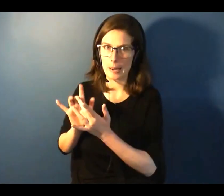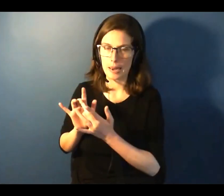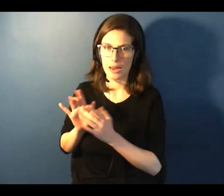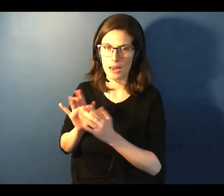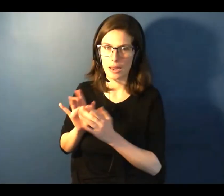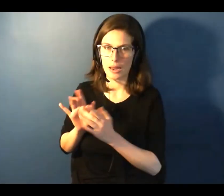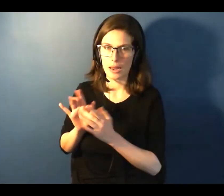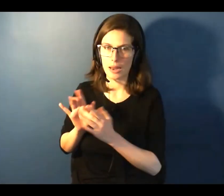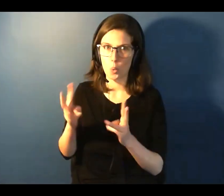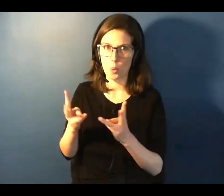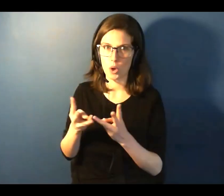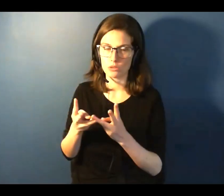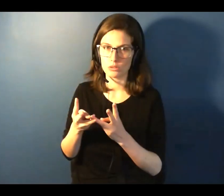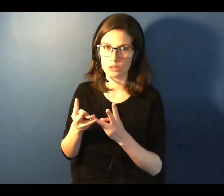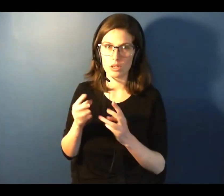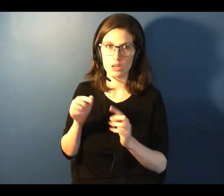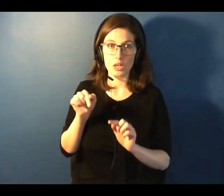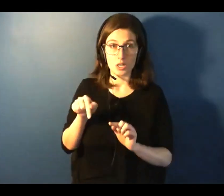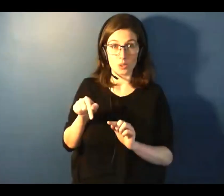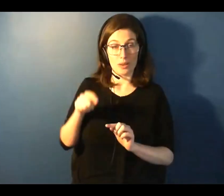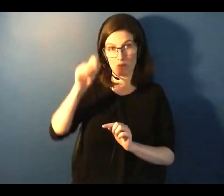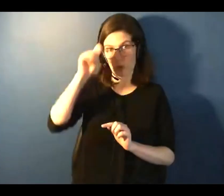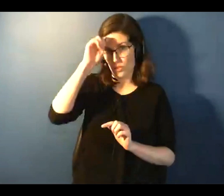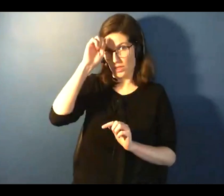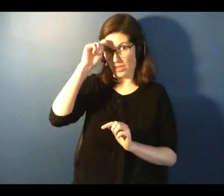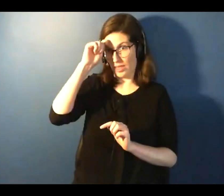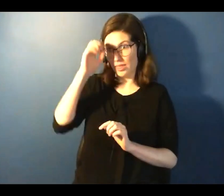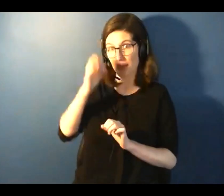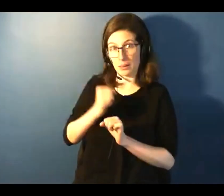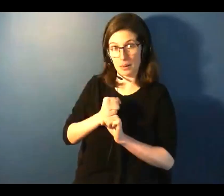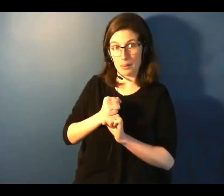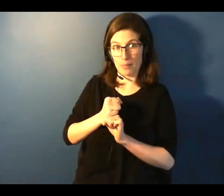like speaking from an embodied perspective, you're fronting onto the world and this is